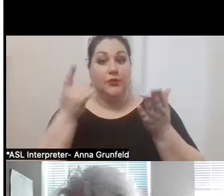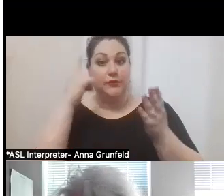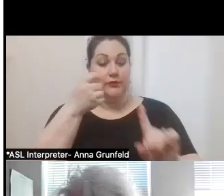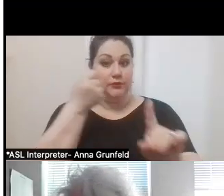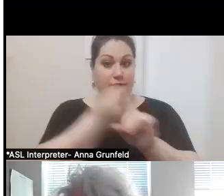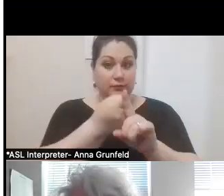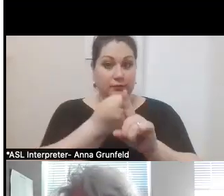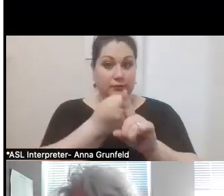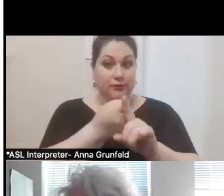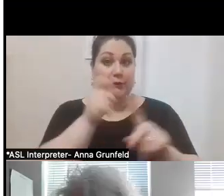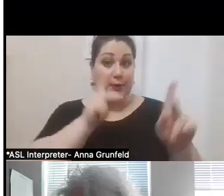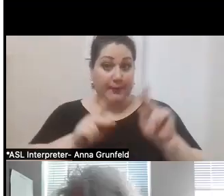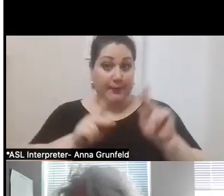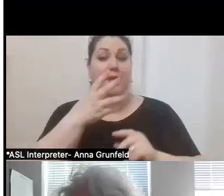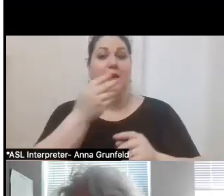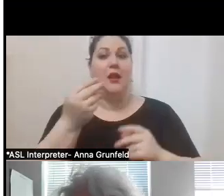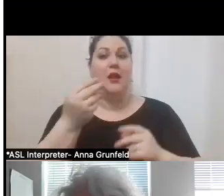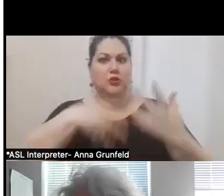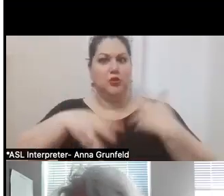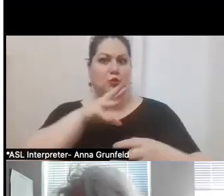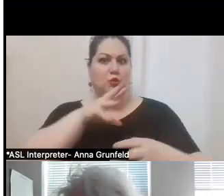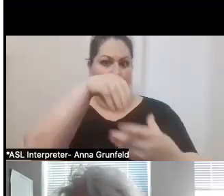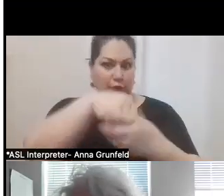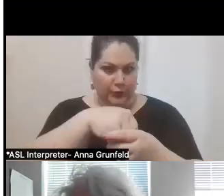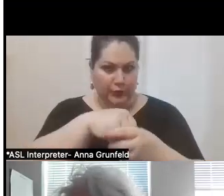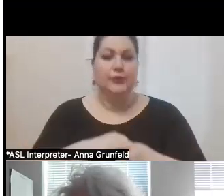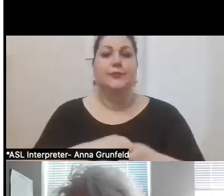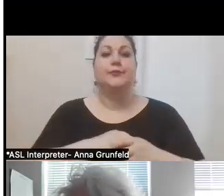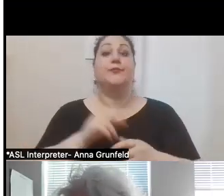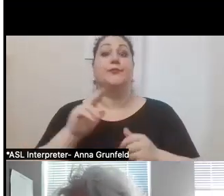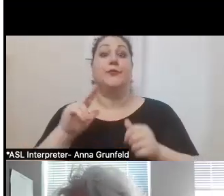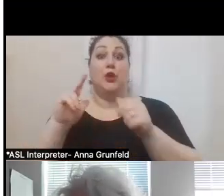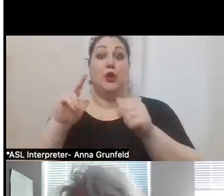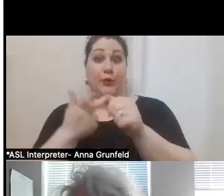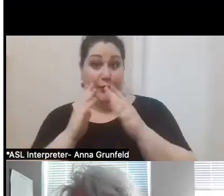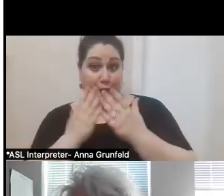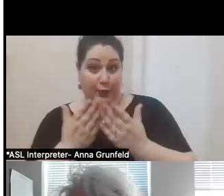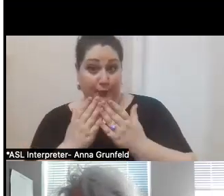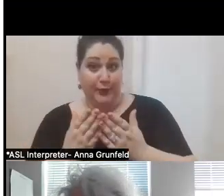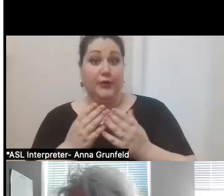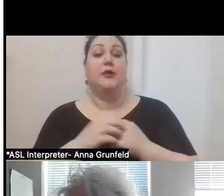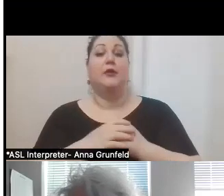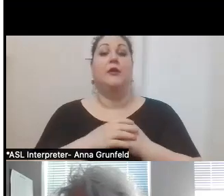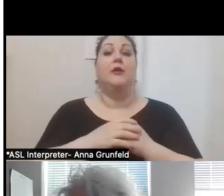His third book in progress with Dr. Fudge Sharman discusses the role of